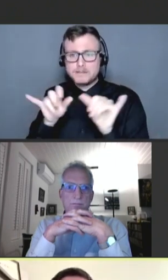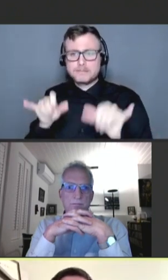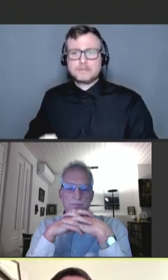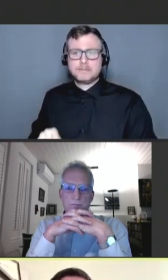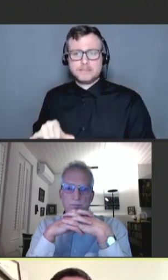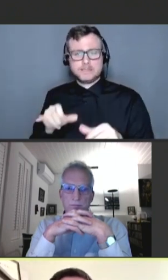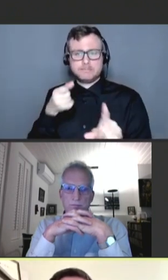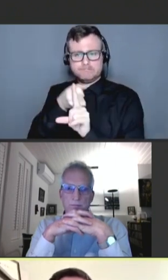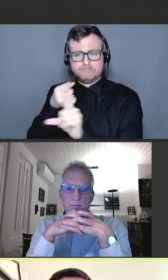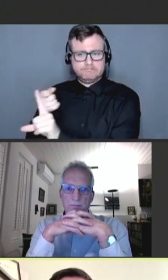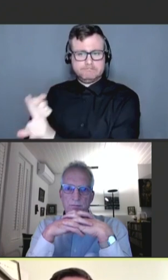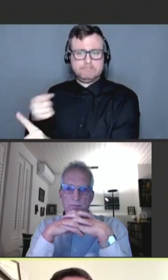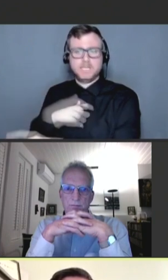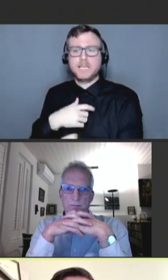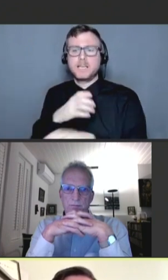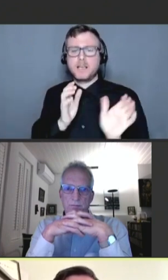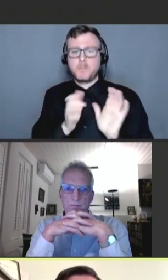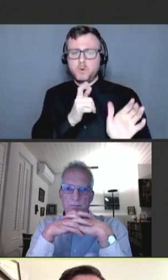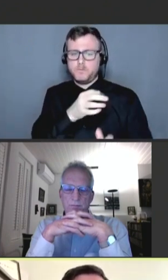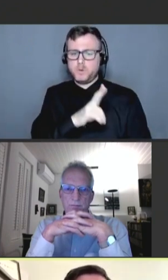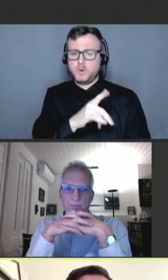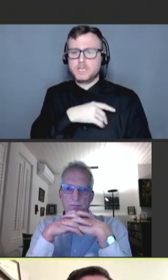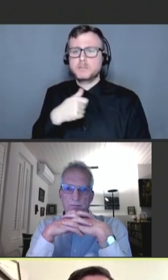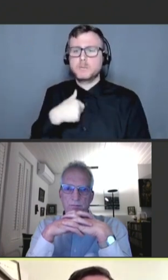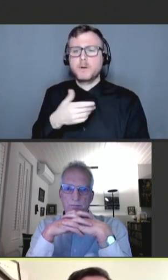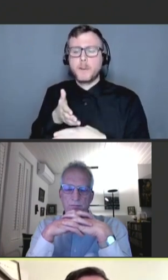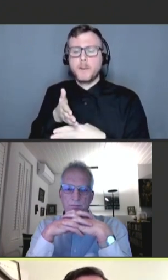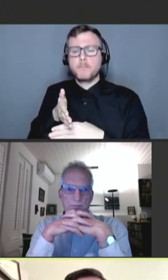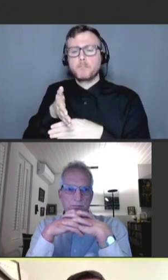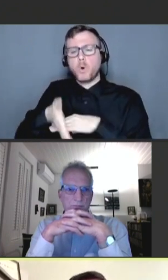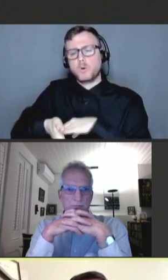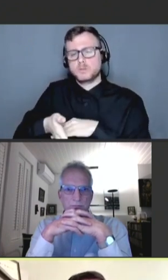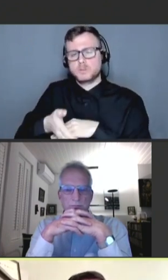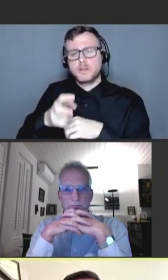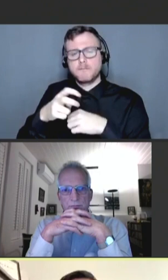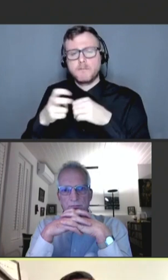a different kind of post-viral symptom, quote, unquote. May I have the next slide, please?